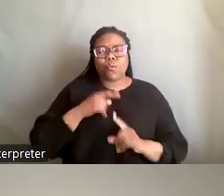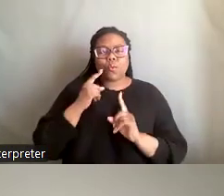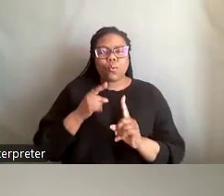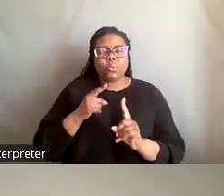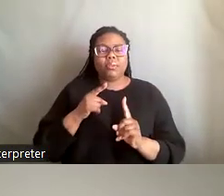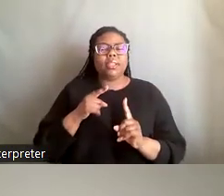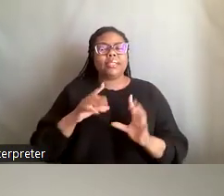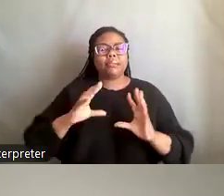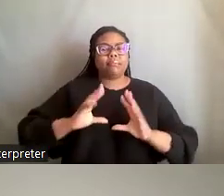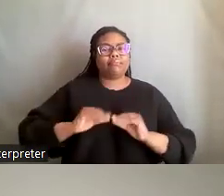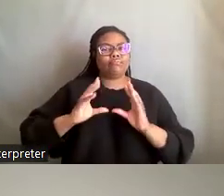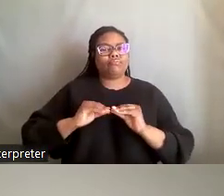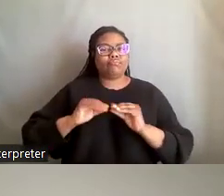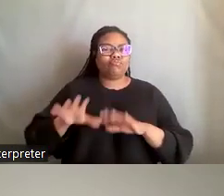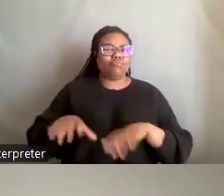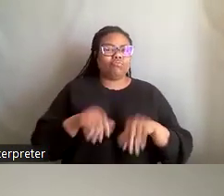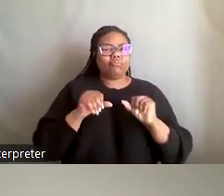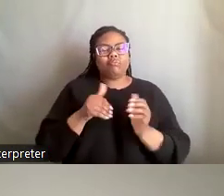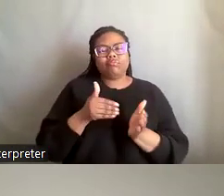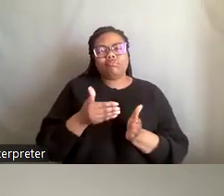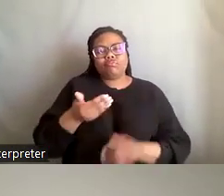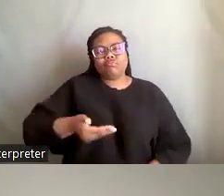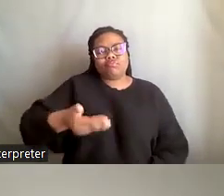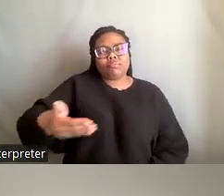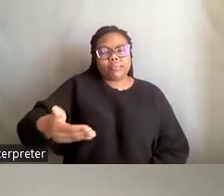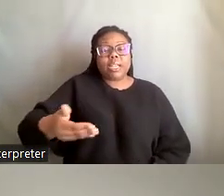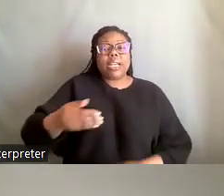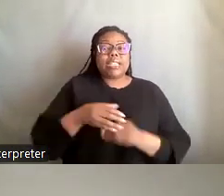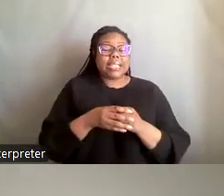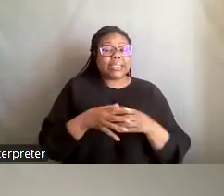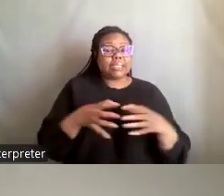If you're not, the idea of this is we do peer audit calls